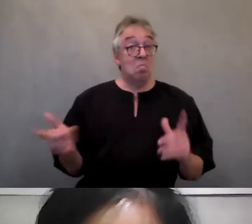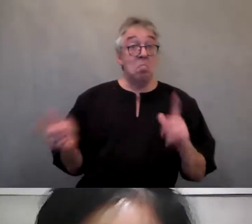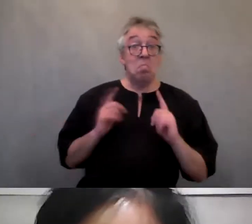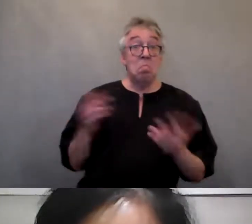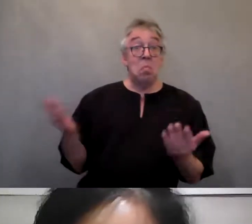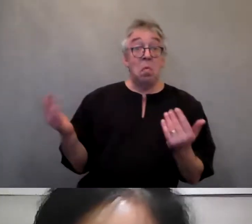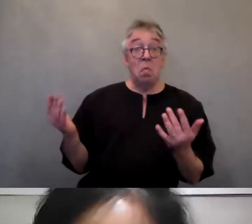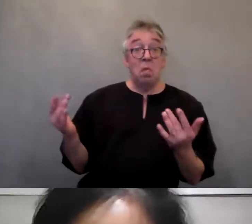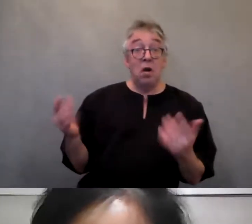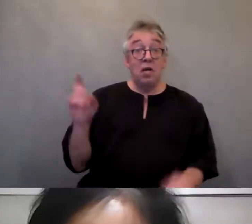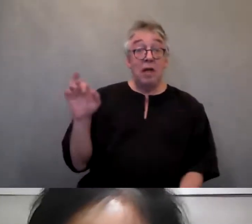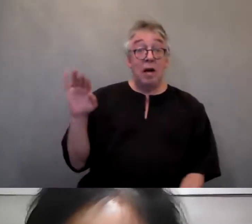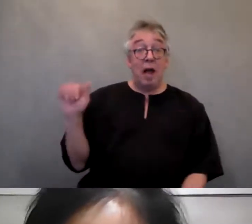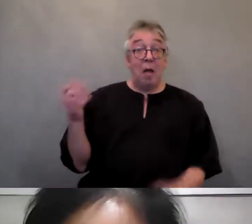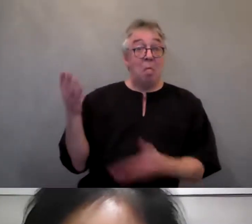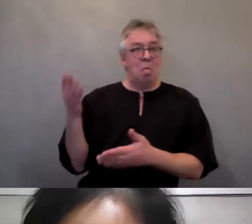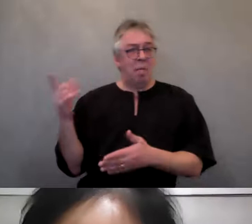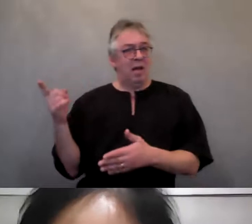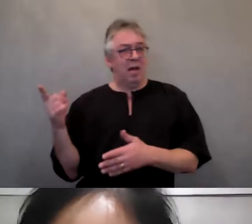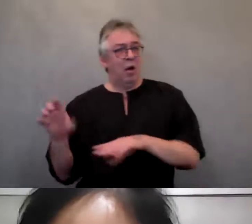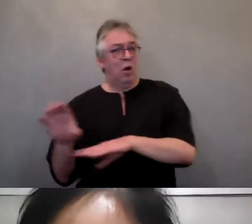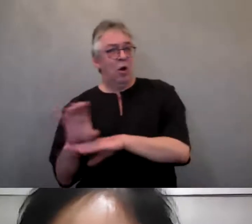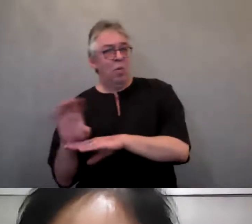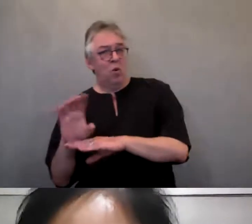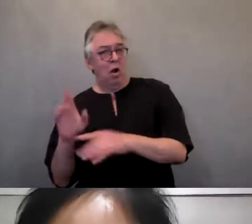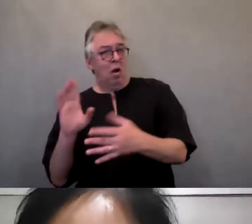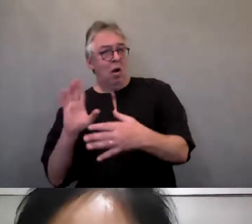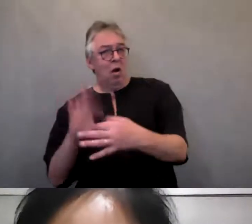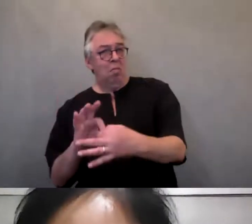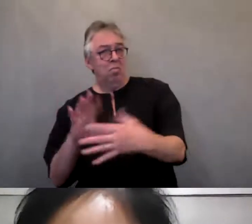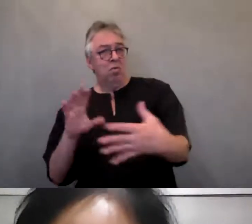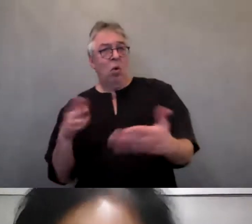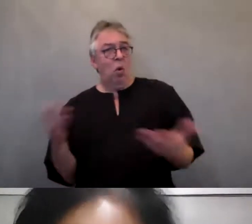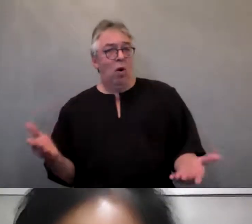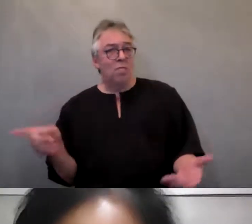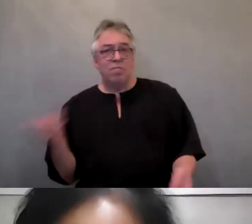(pause). While we are waiting for Darja, she